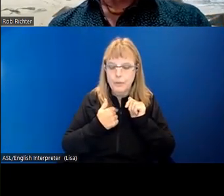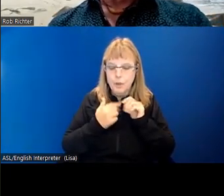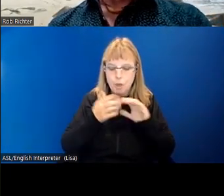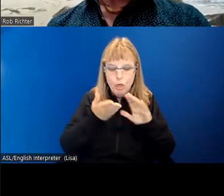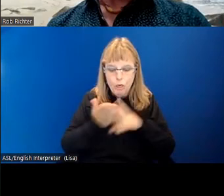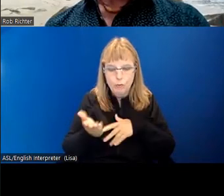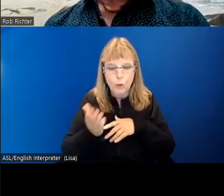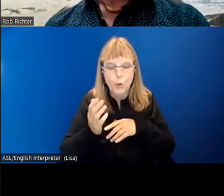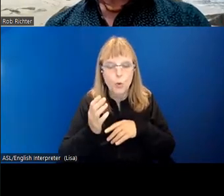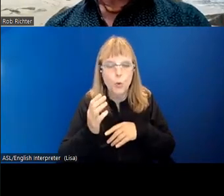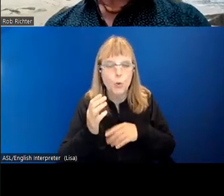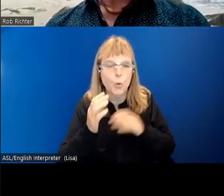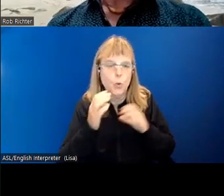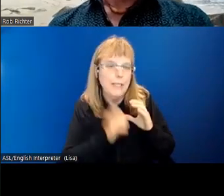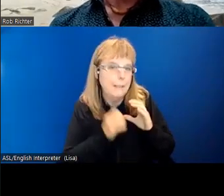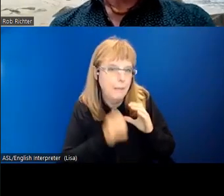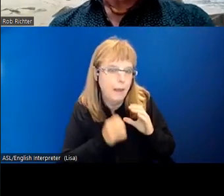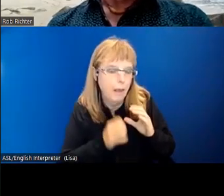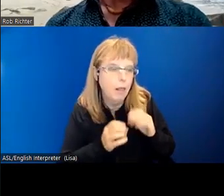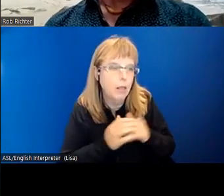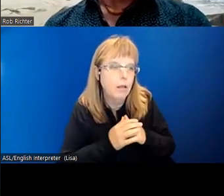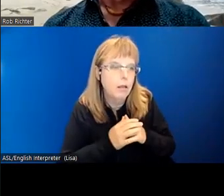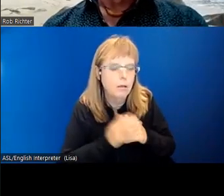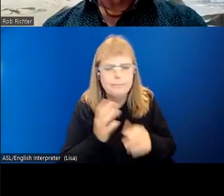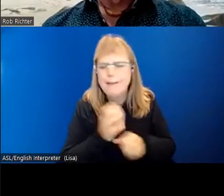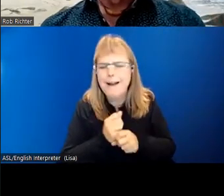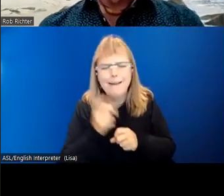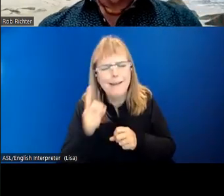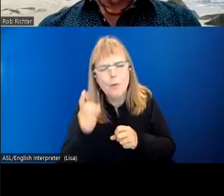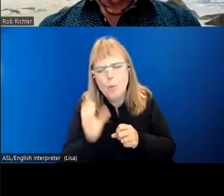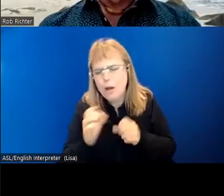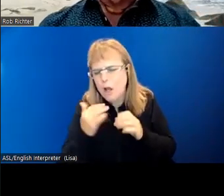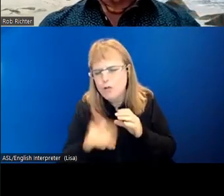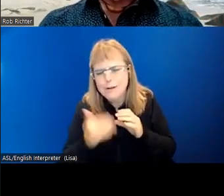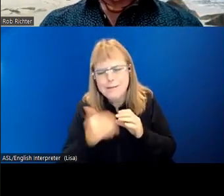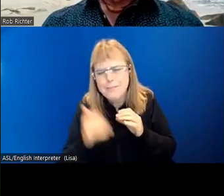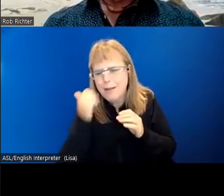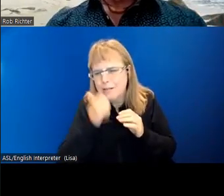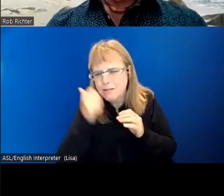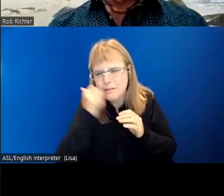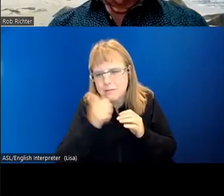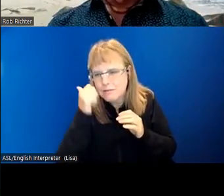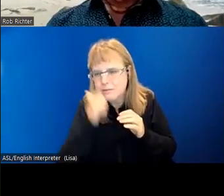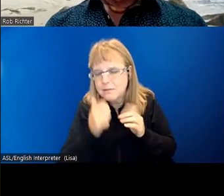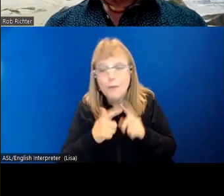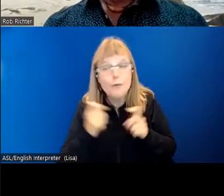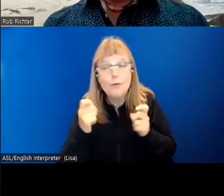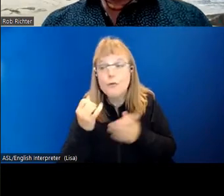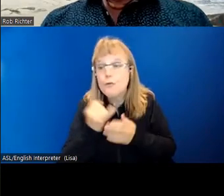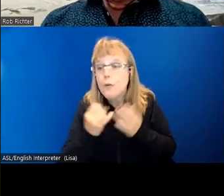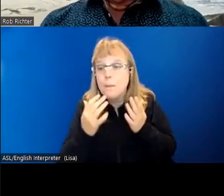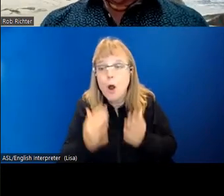And I mean, I get at least a hundred emails a day from artists unsolicited,